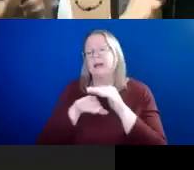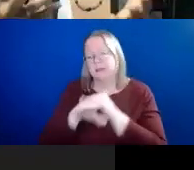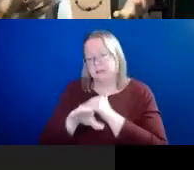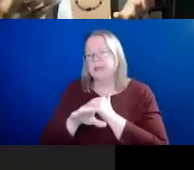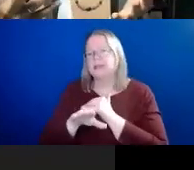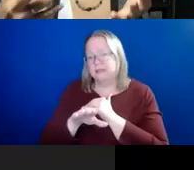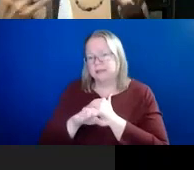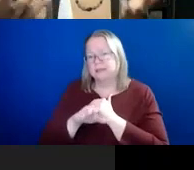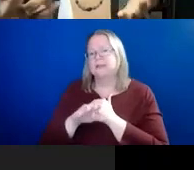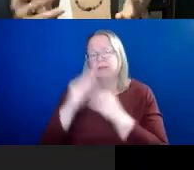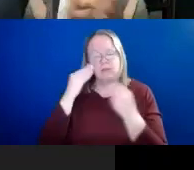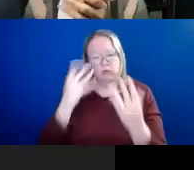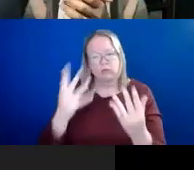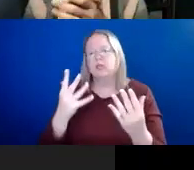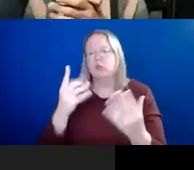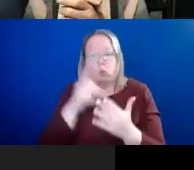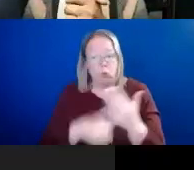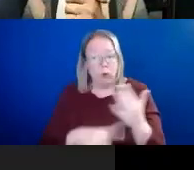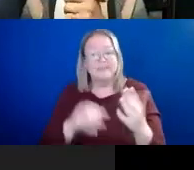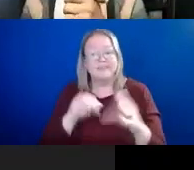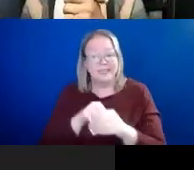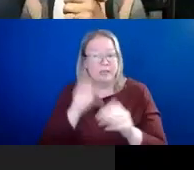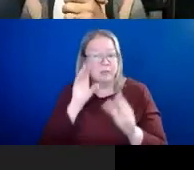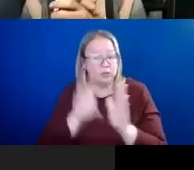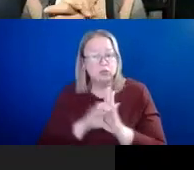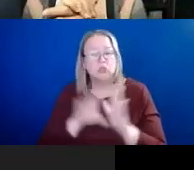the information of what's in 13:26:13 an image. So you can